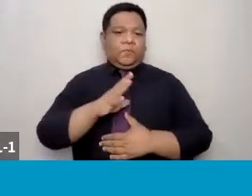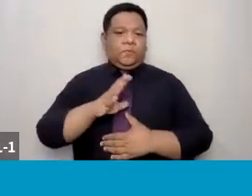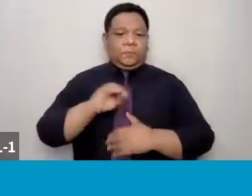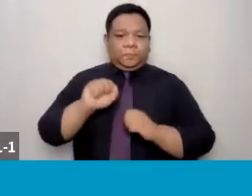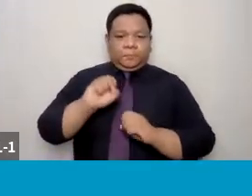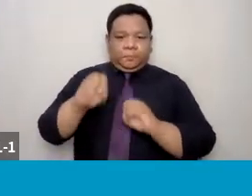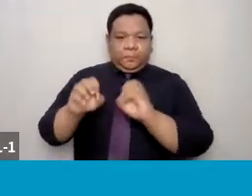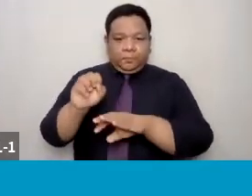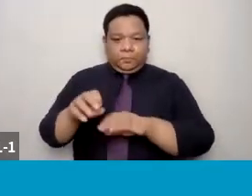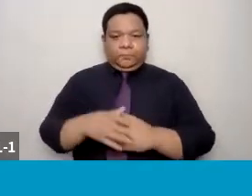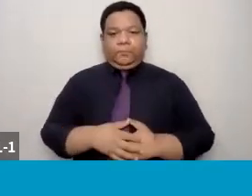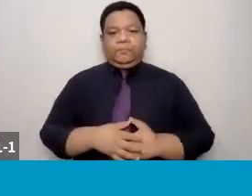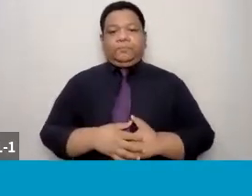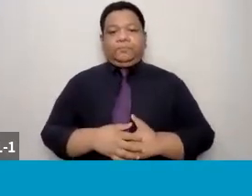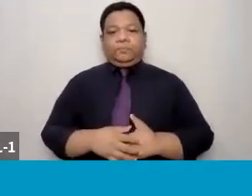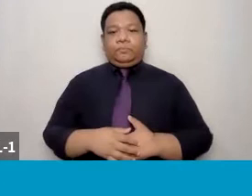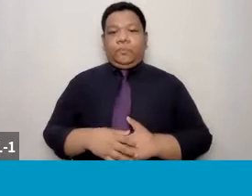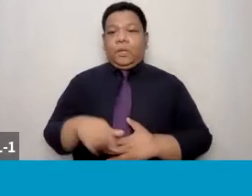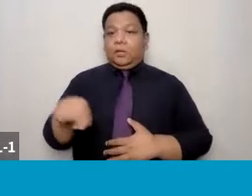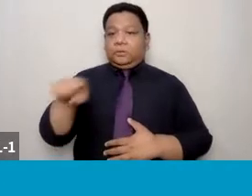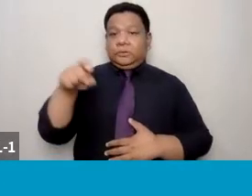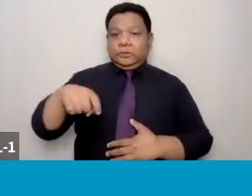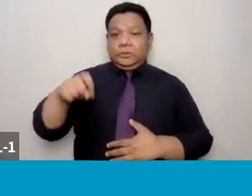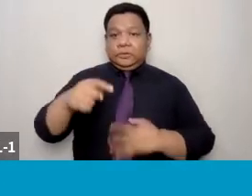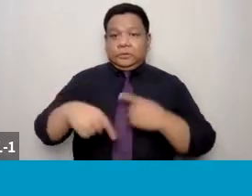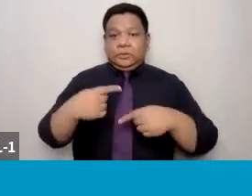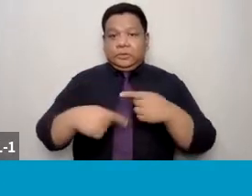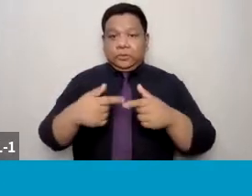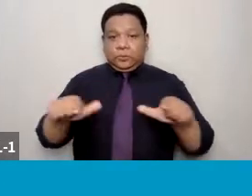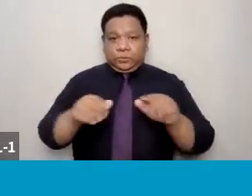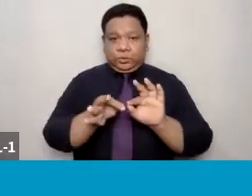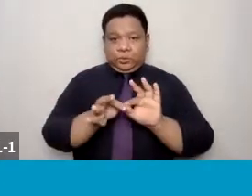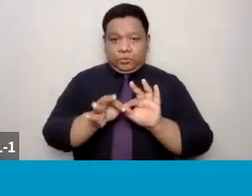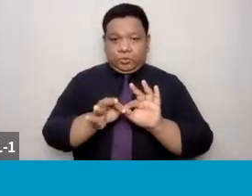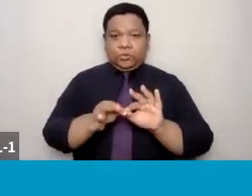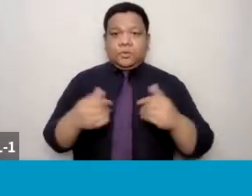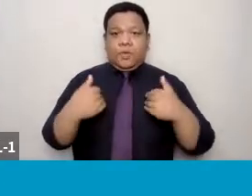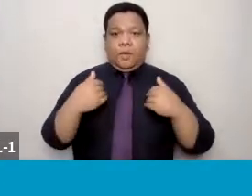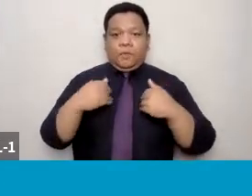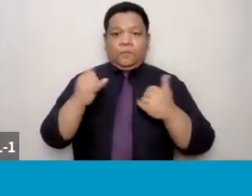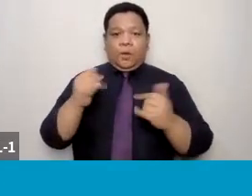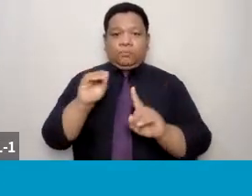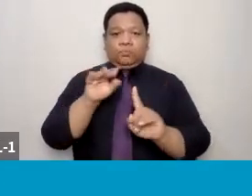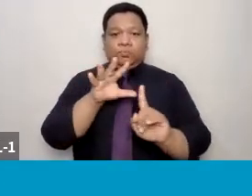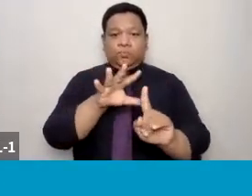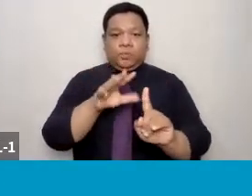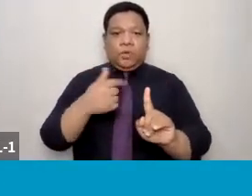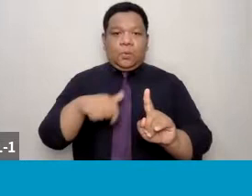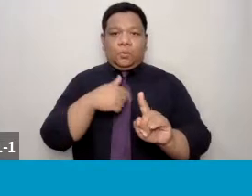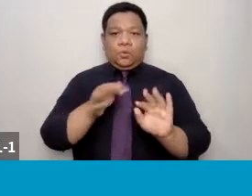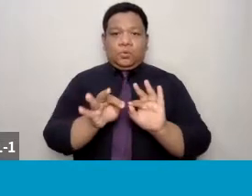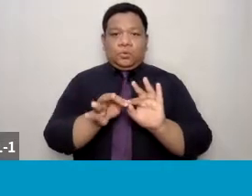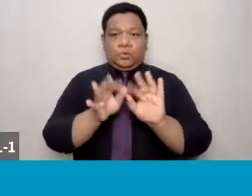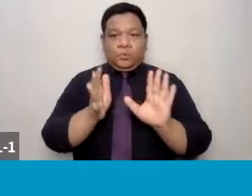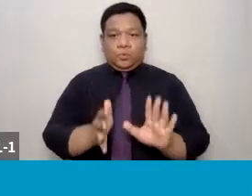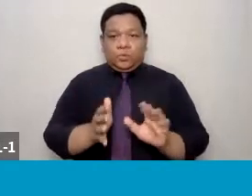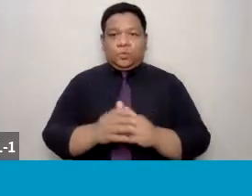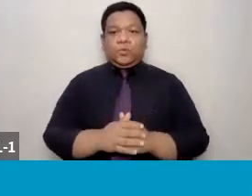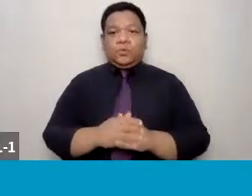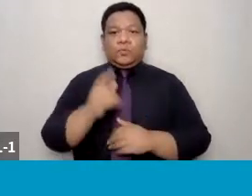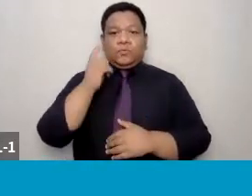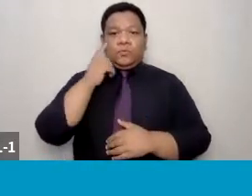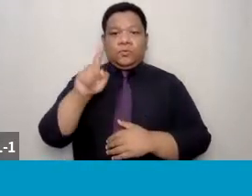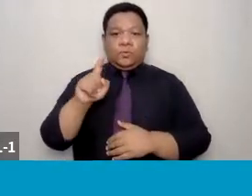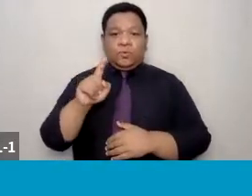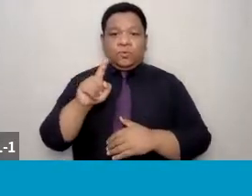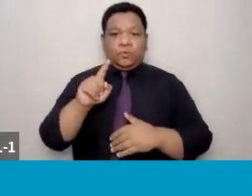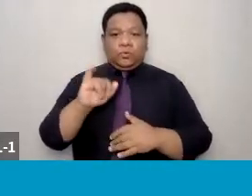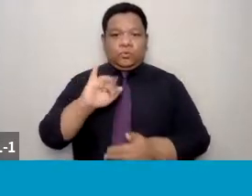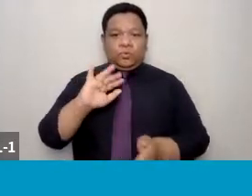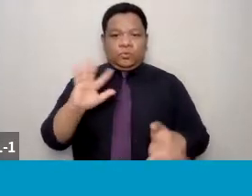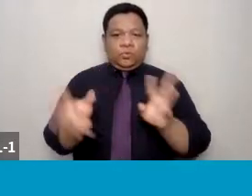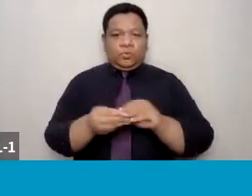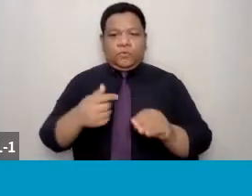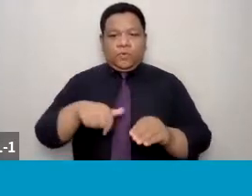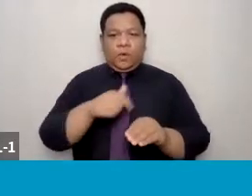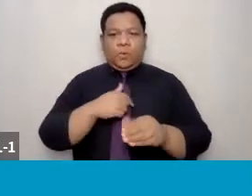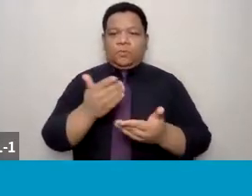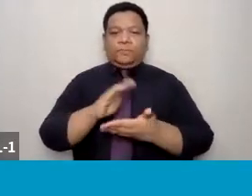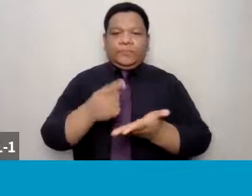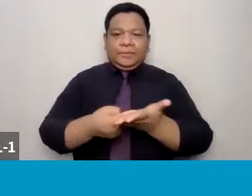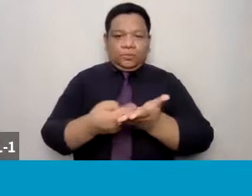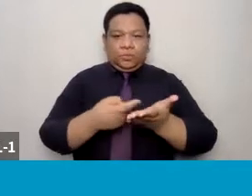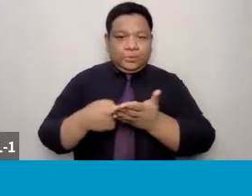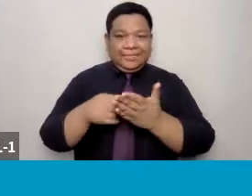For those who need sign language interpretation, our interpreters will be on spotlight during the whole discussion and if you can’t see them